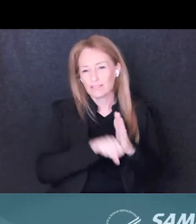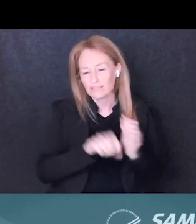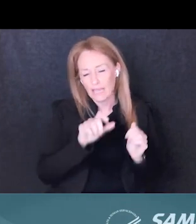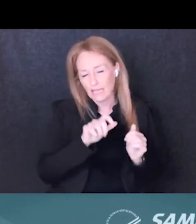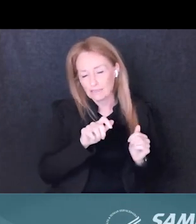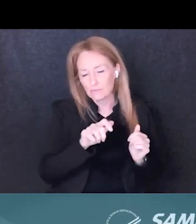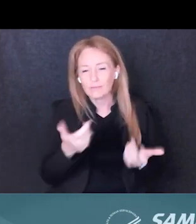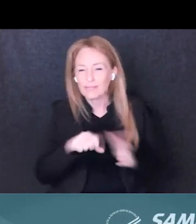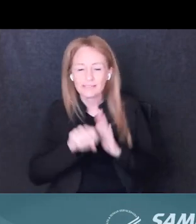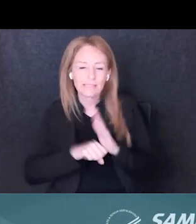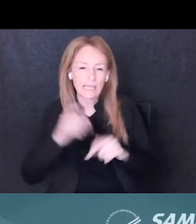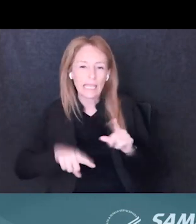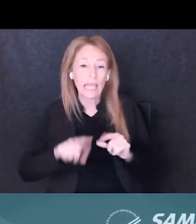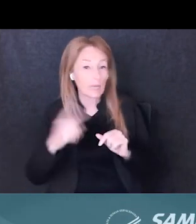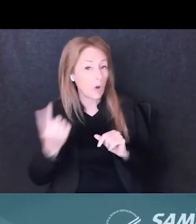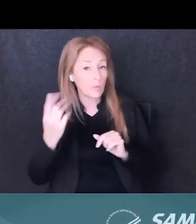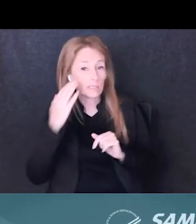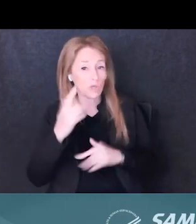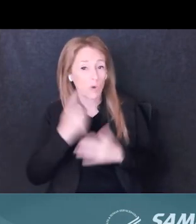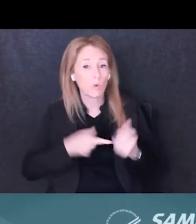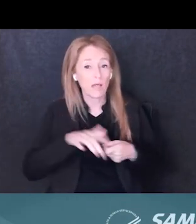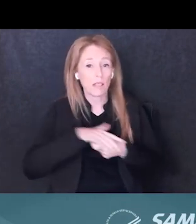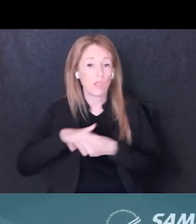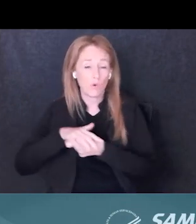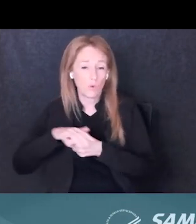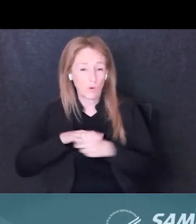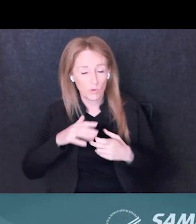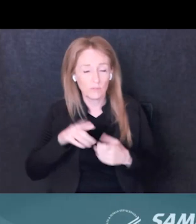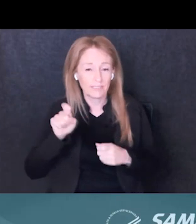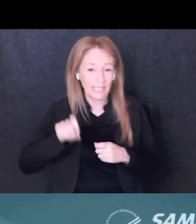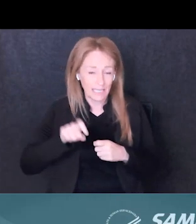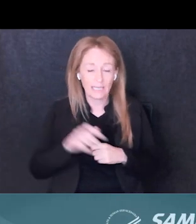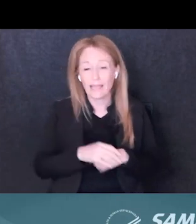WHAT THE LOCALS NEED AND ALSO THE STATE MAY NOT BE ABLE TO ADVOCATE